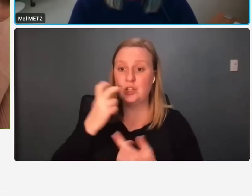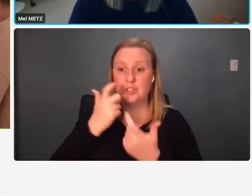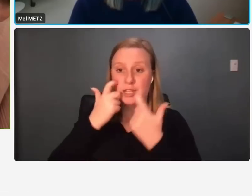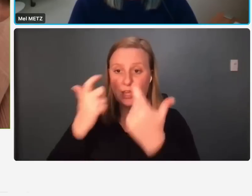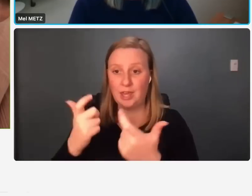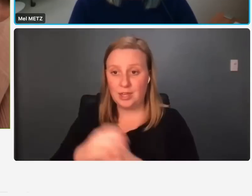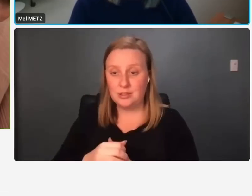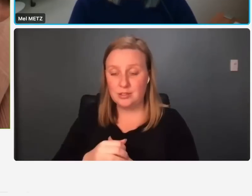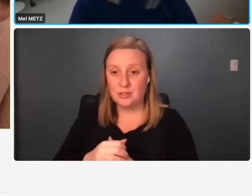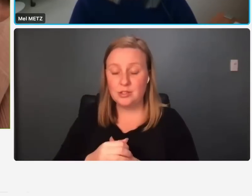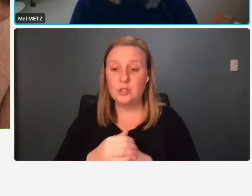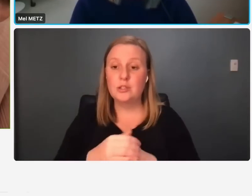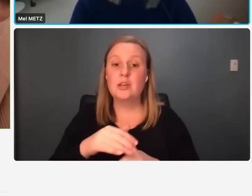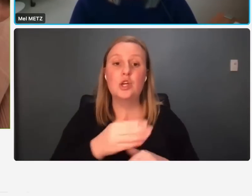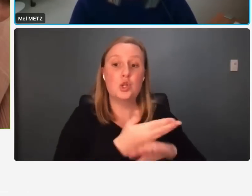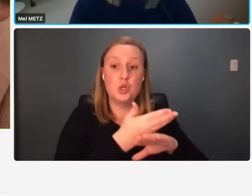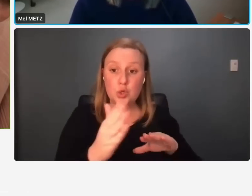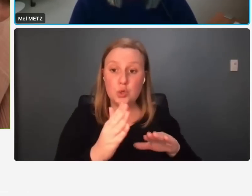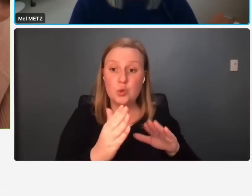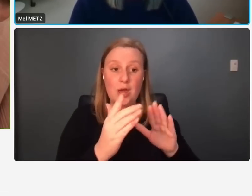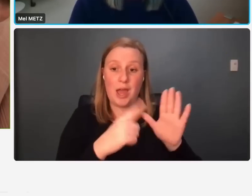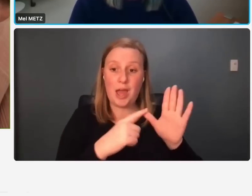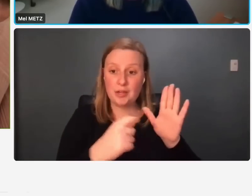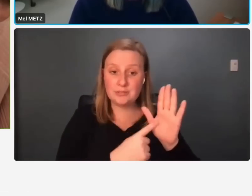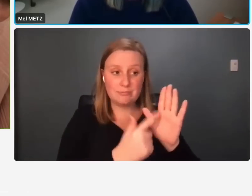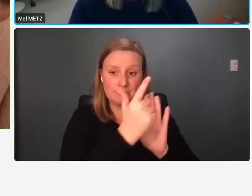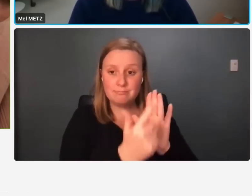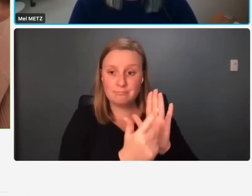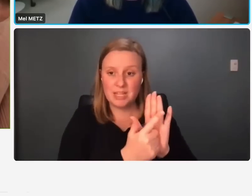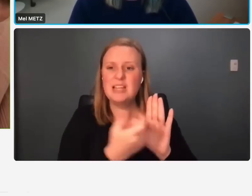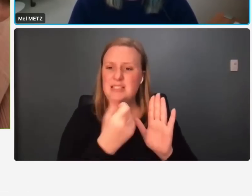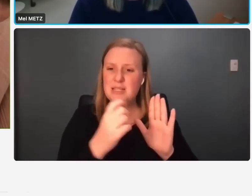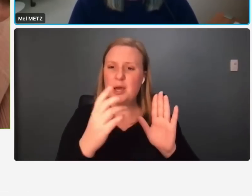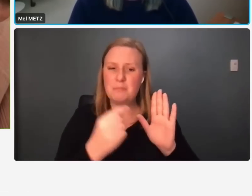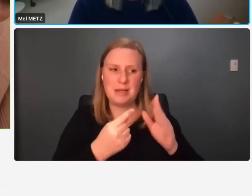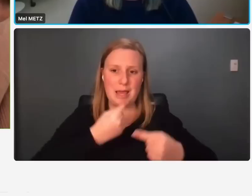The new Act will still need to set out how aged care is funded but the primary focus of the legislation is